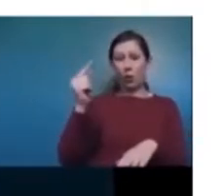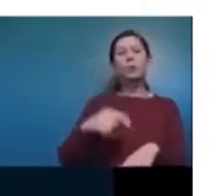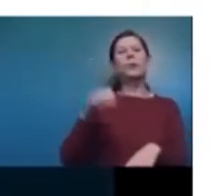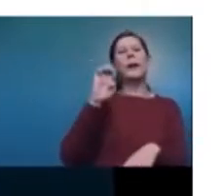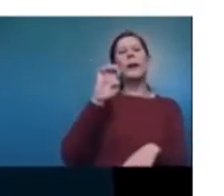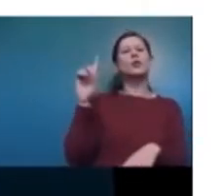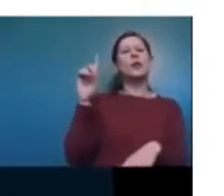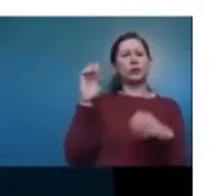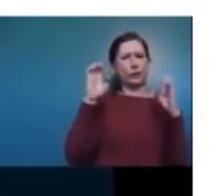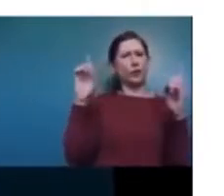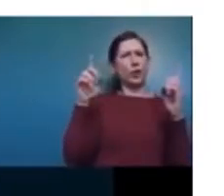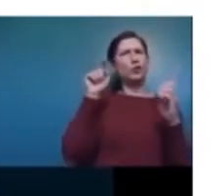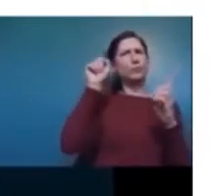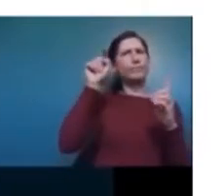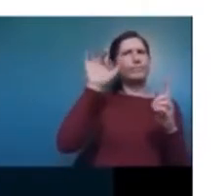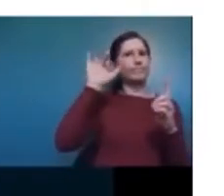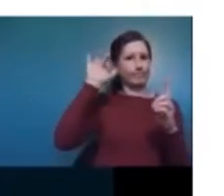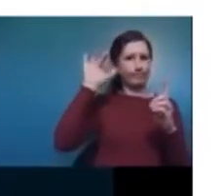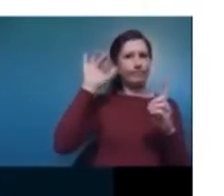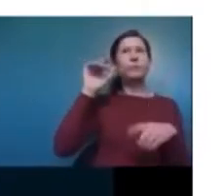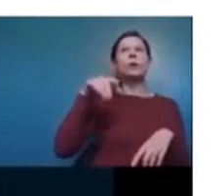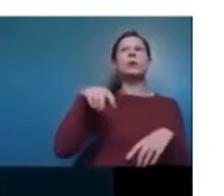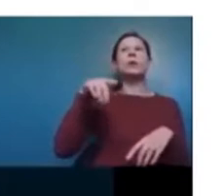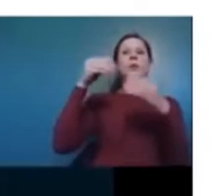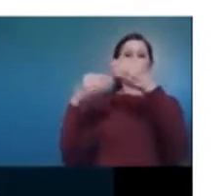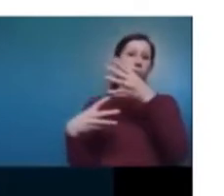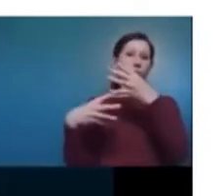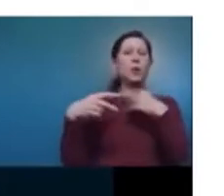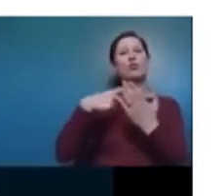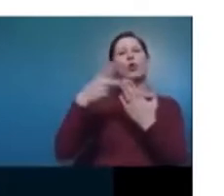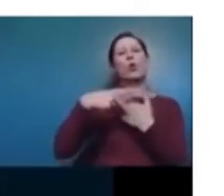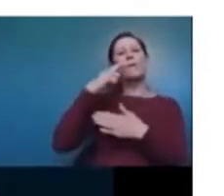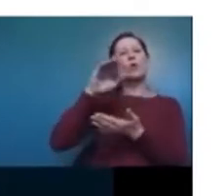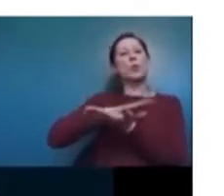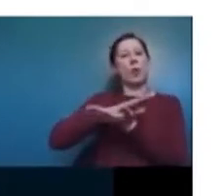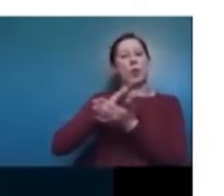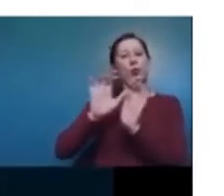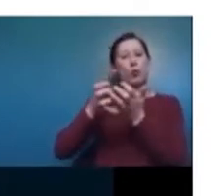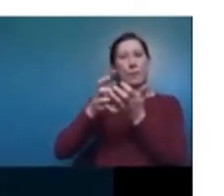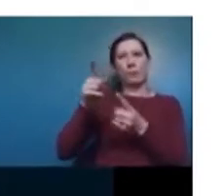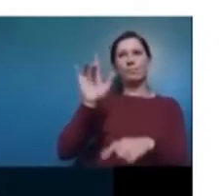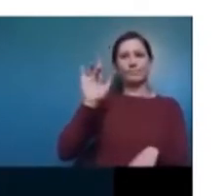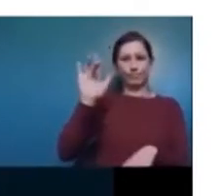on the Education tab go to the Programs for school groups tab.